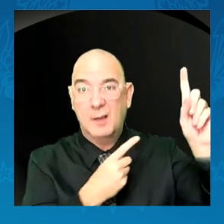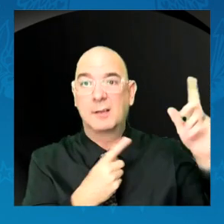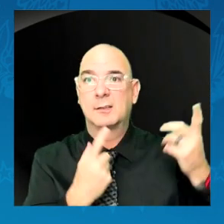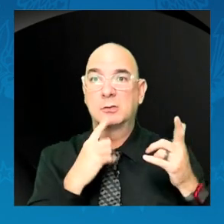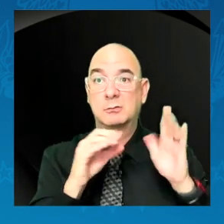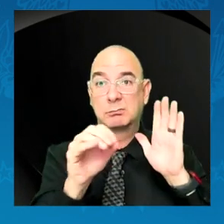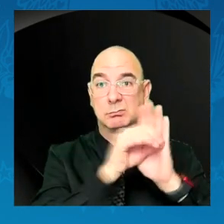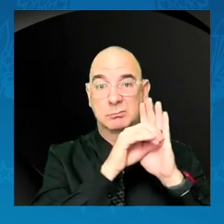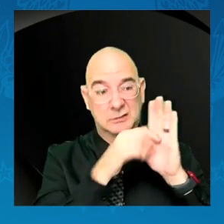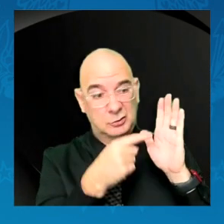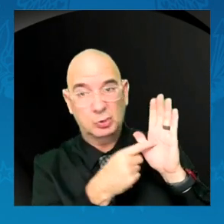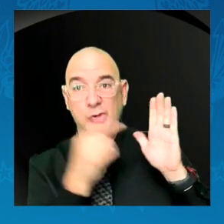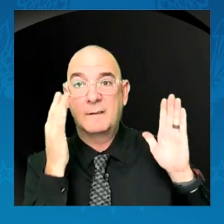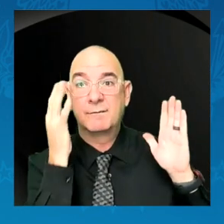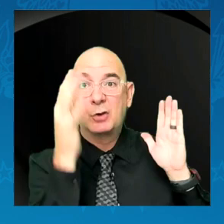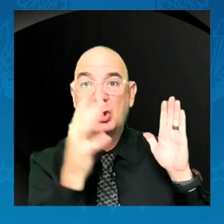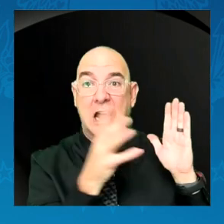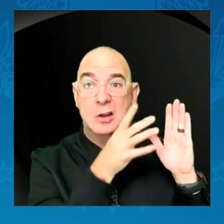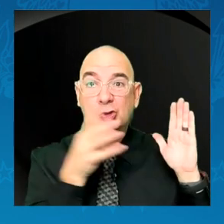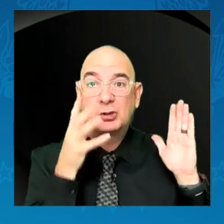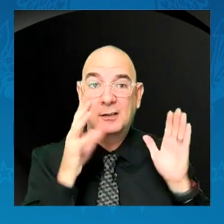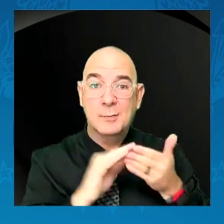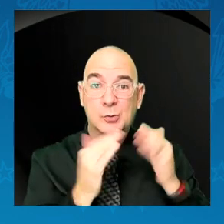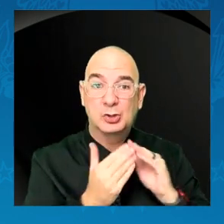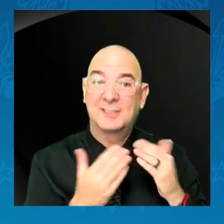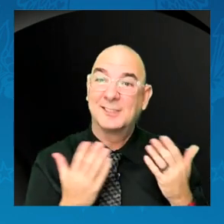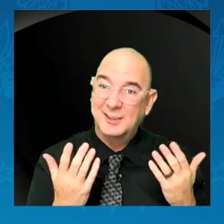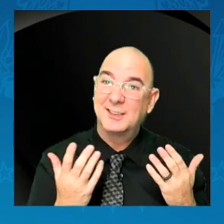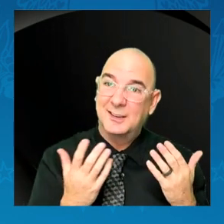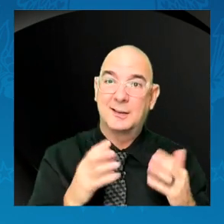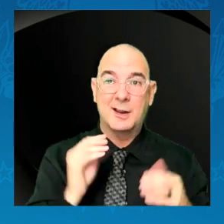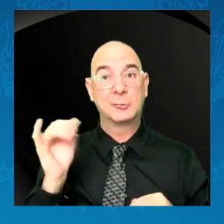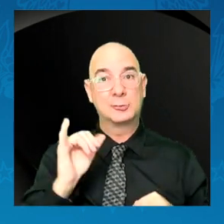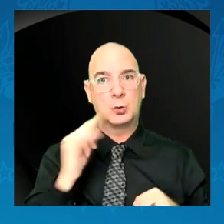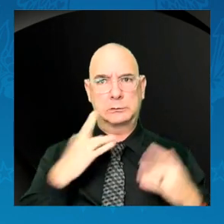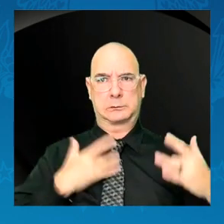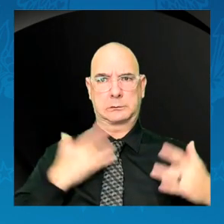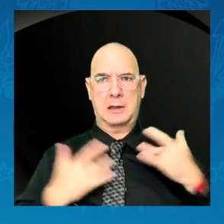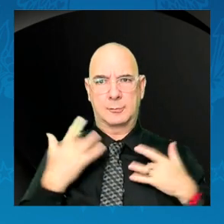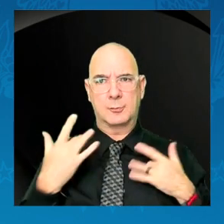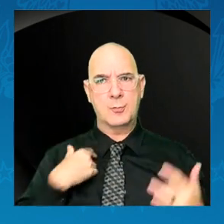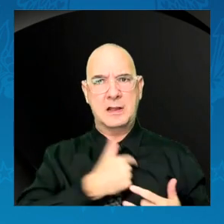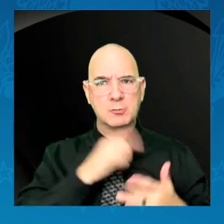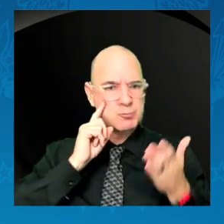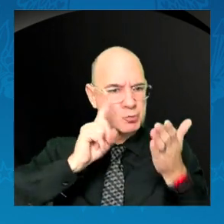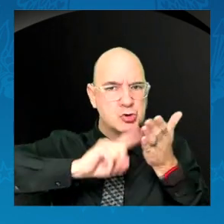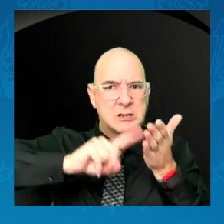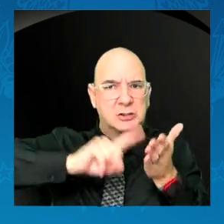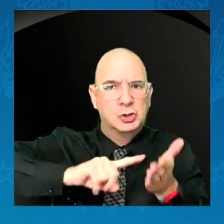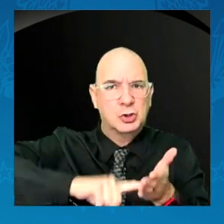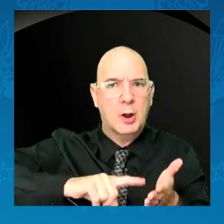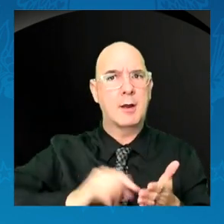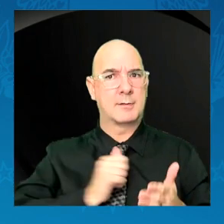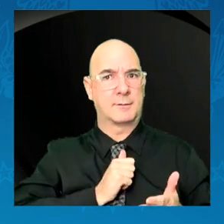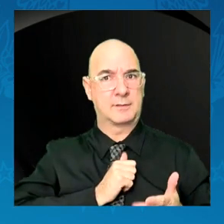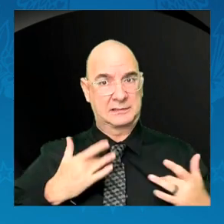Let me also say that we're excited about the research that we're involved in. I'm particularly excited about the fact that we're going to be able to extend space travel